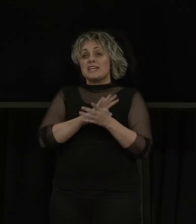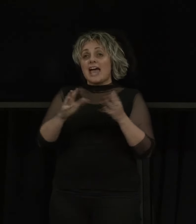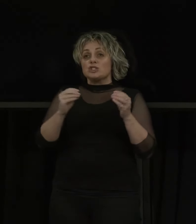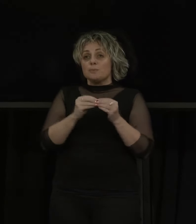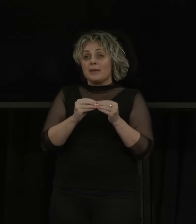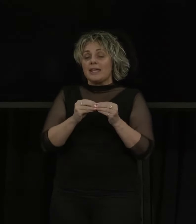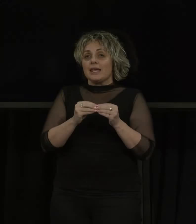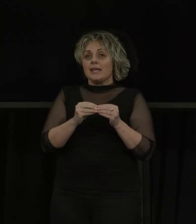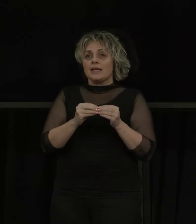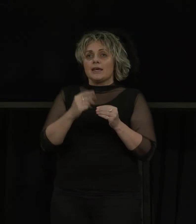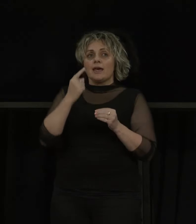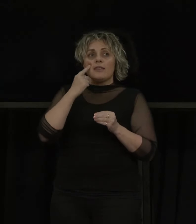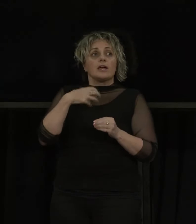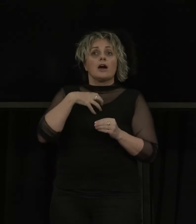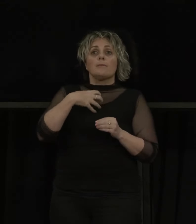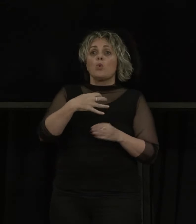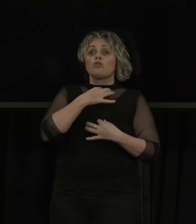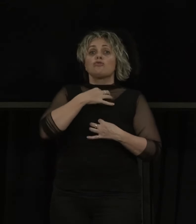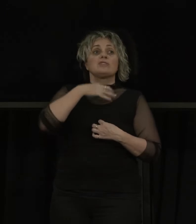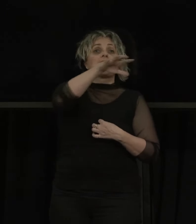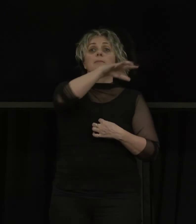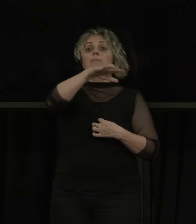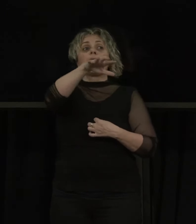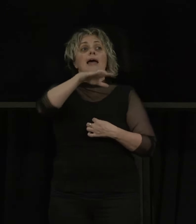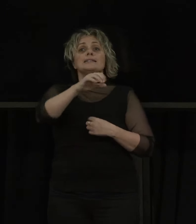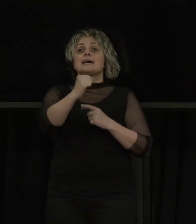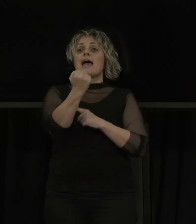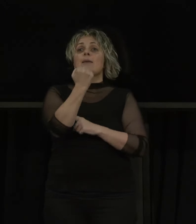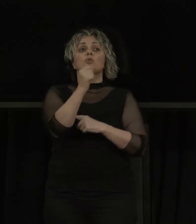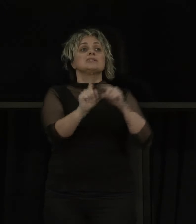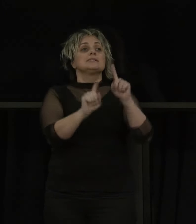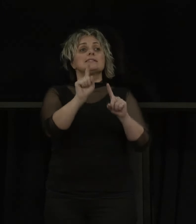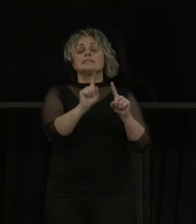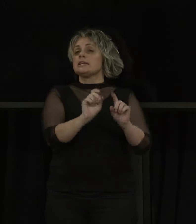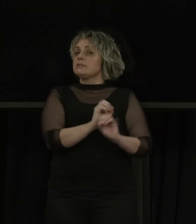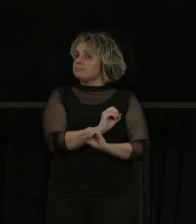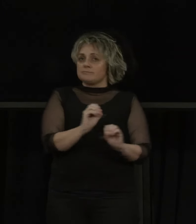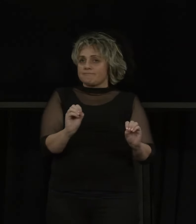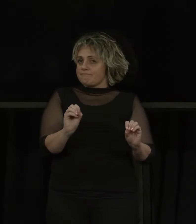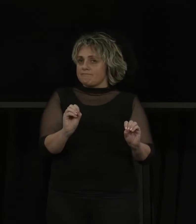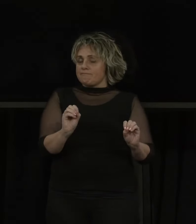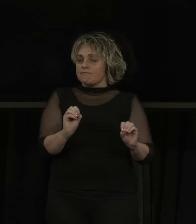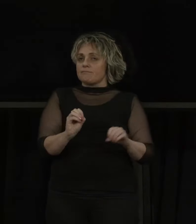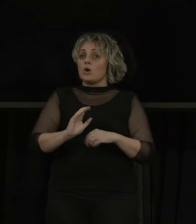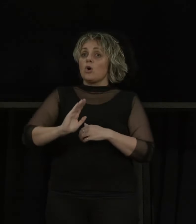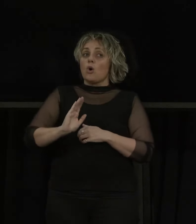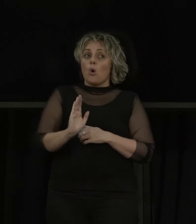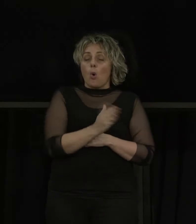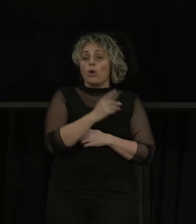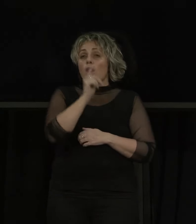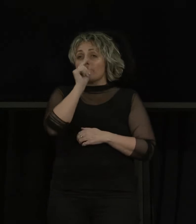found at the website.